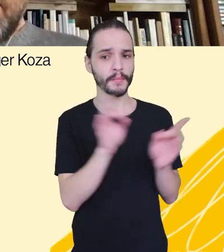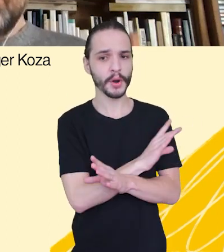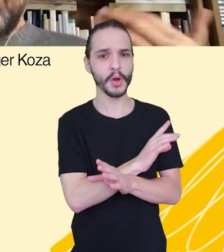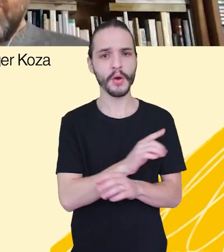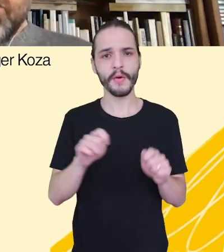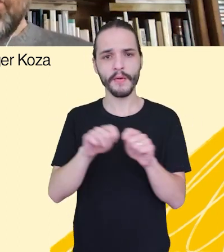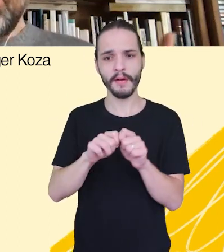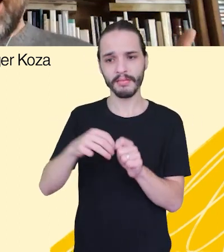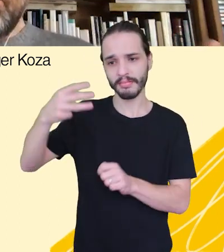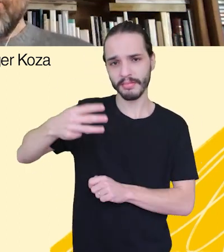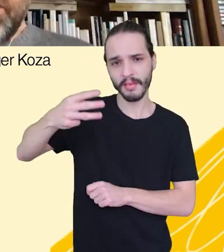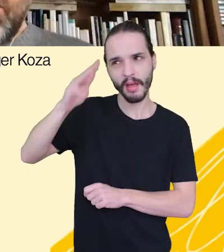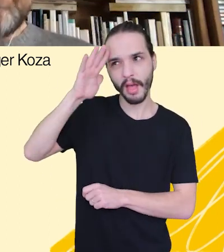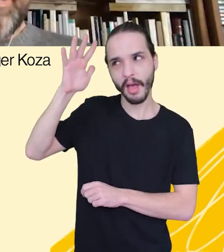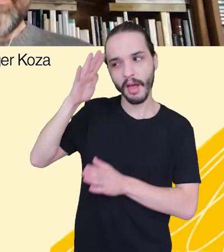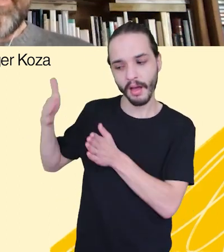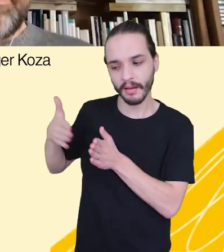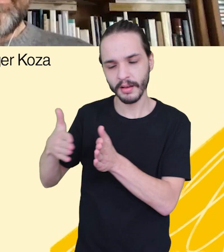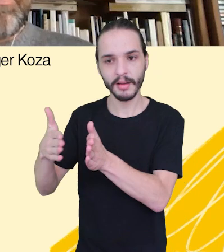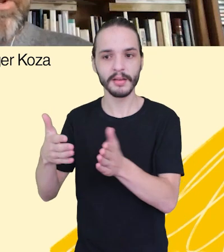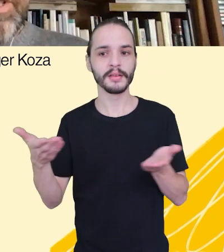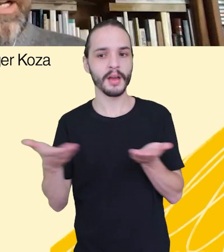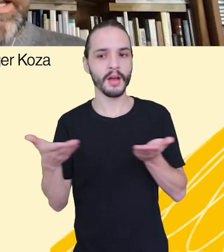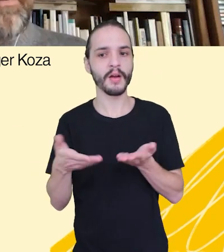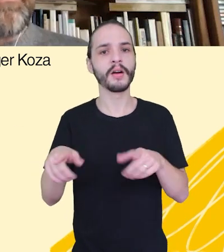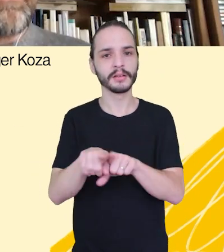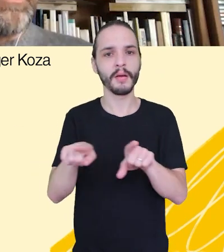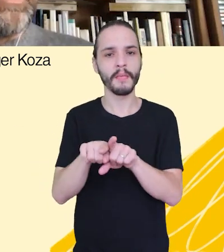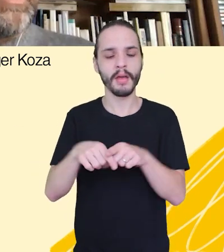and now also I Was at Home, But. I think there was a kind of...